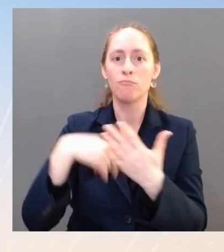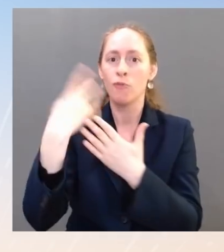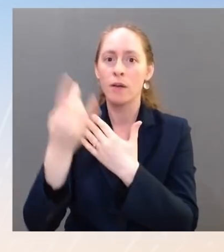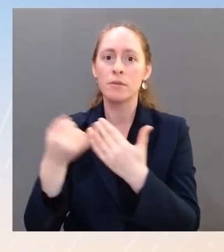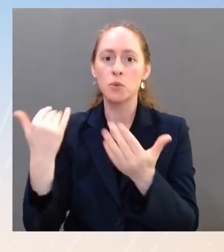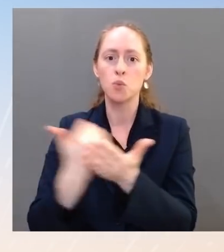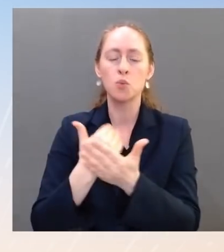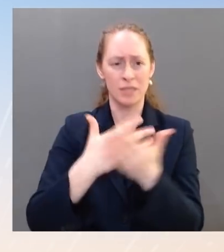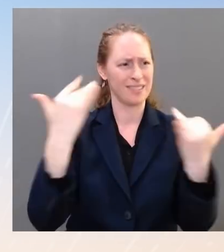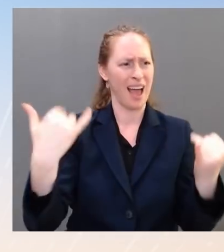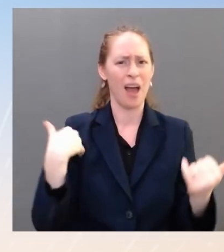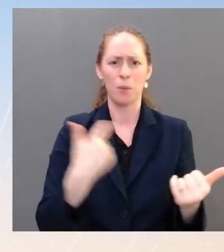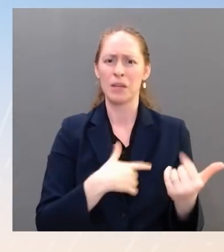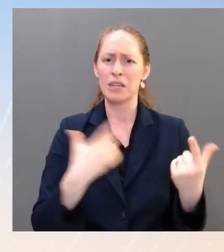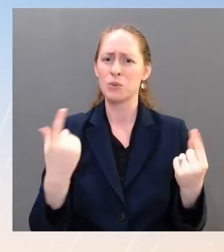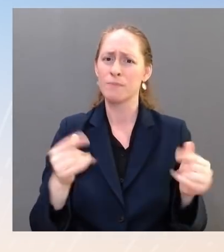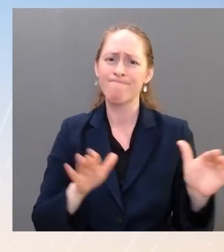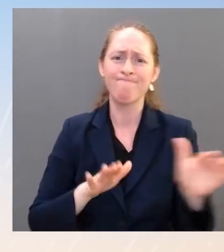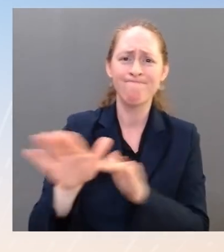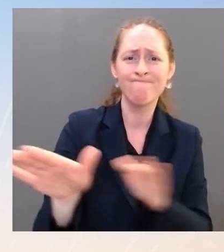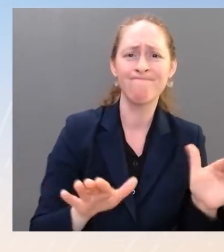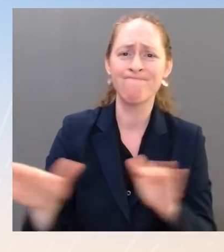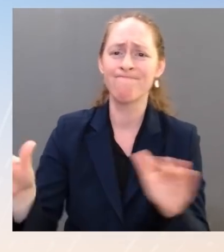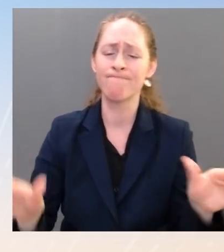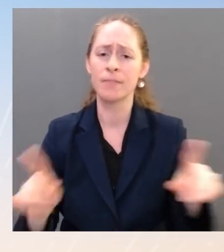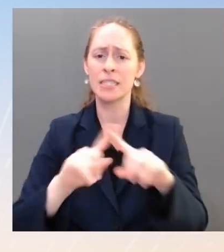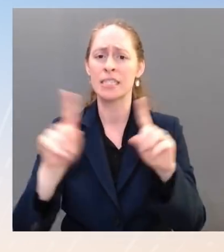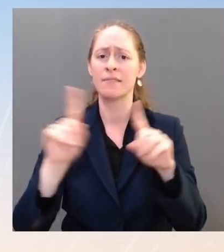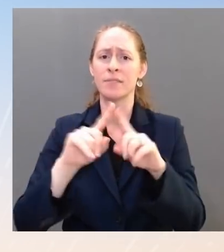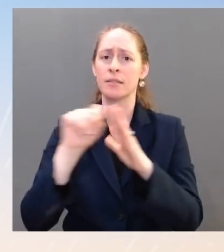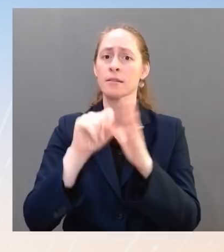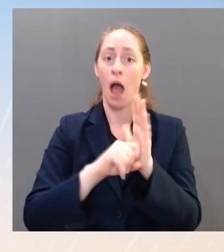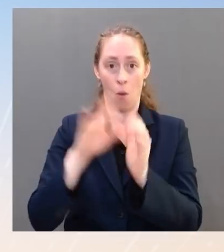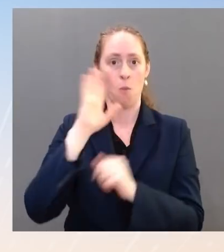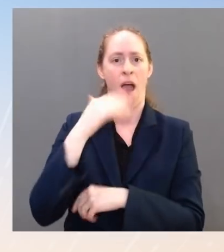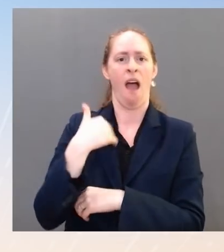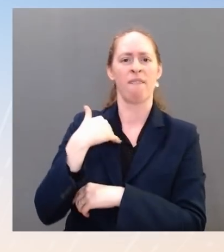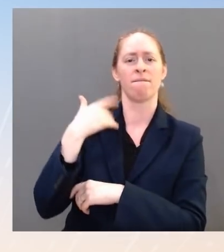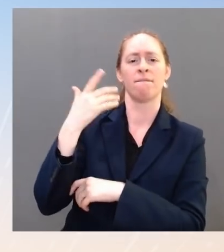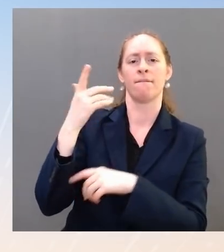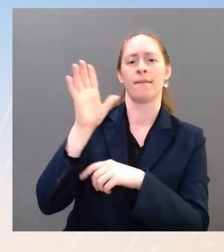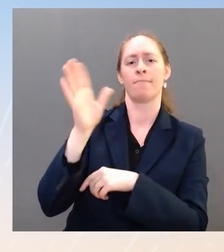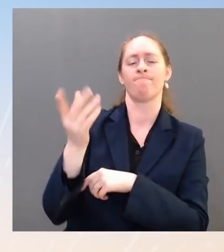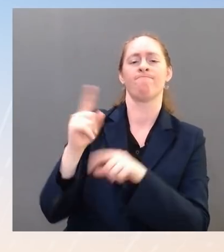which 53 of the states and the territories have done. And we're in touch with all of the governors now